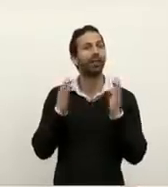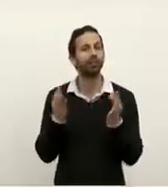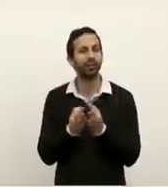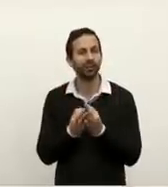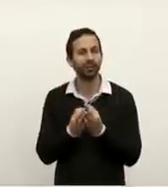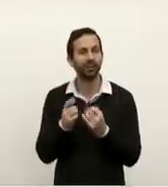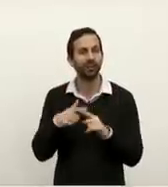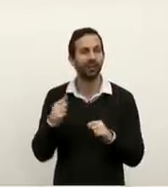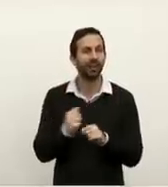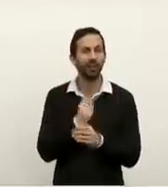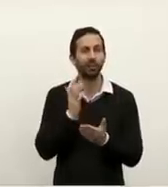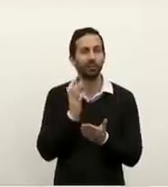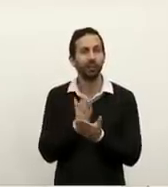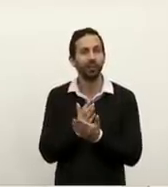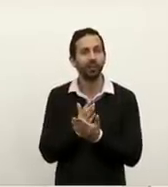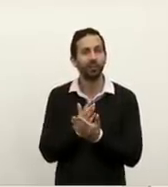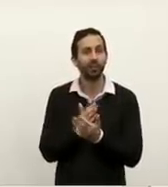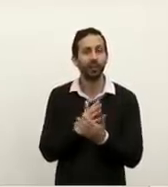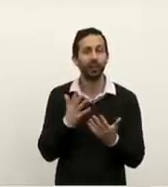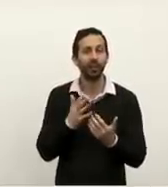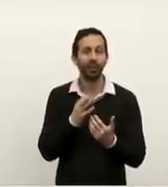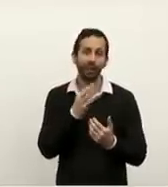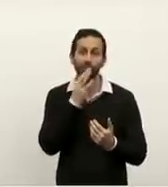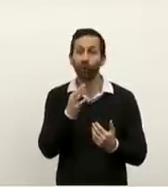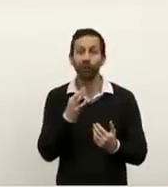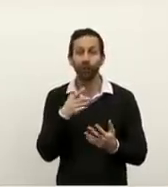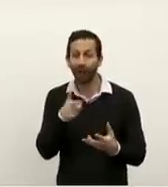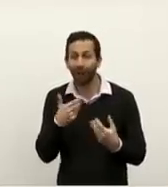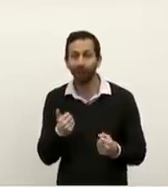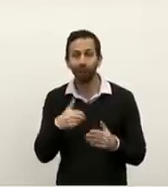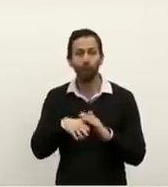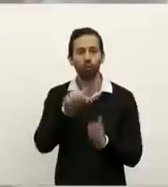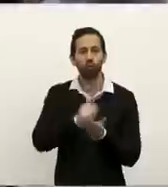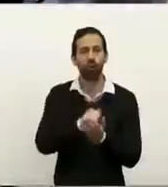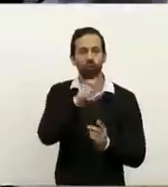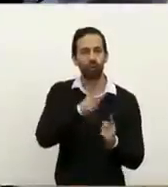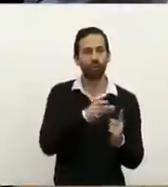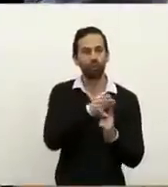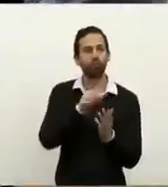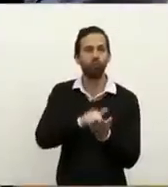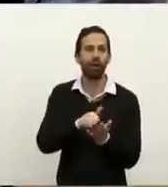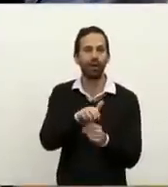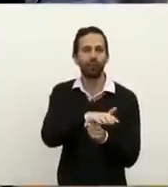that your request lands in the right spot. So, that's really important. Yeah, so I think, Leah, what you raised there